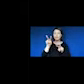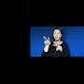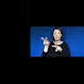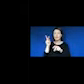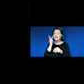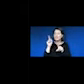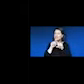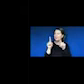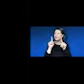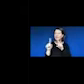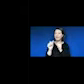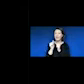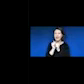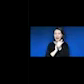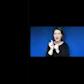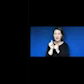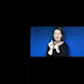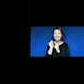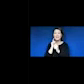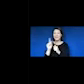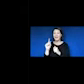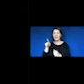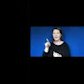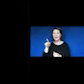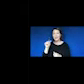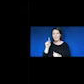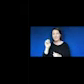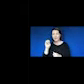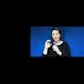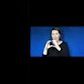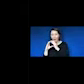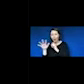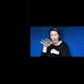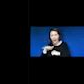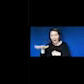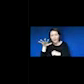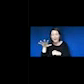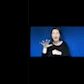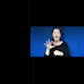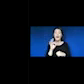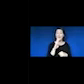the racquetball room, pickle ballroom, the field, the outdoor adventure program, all